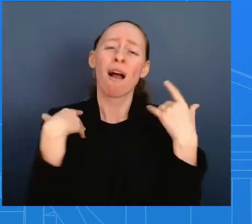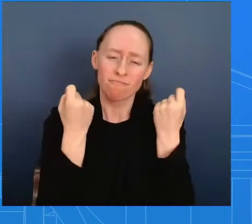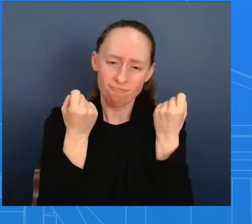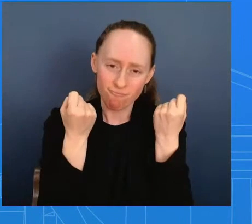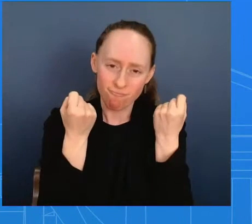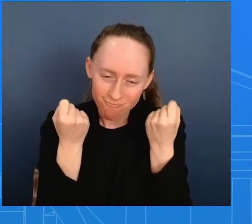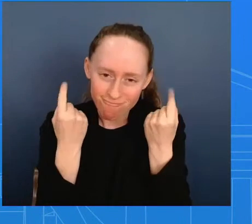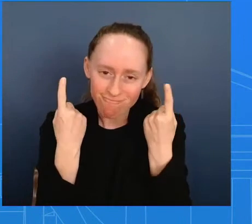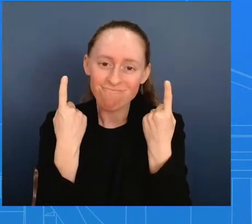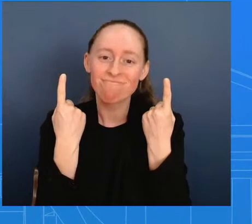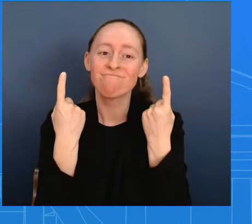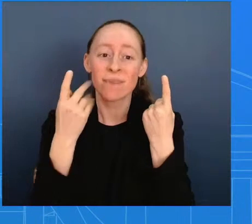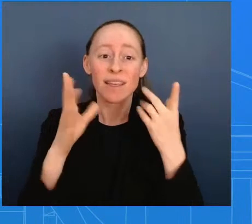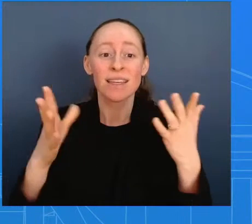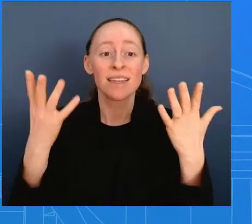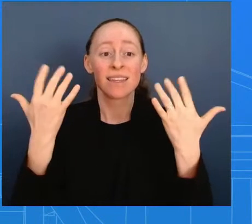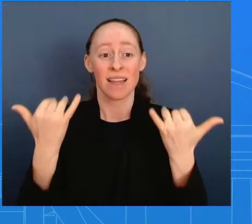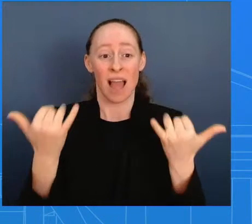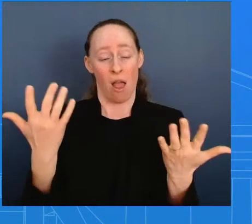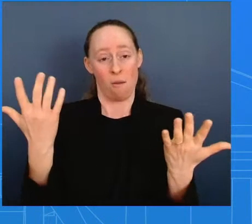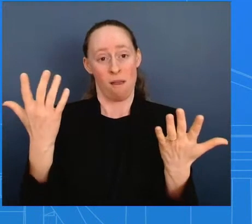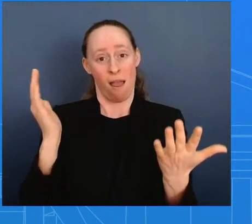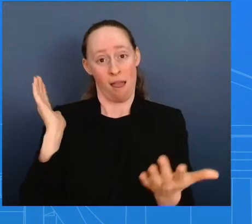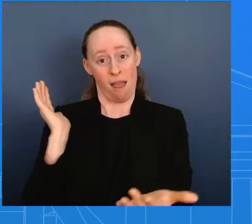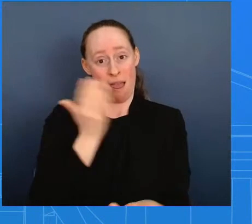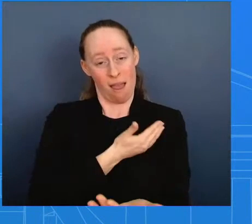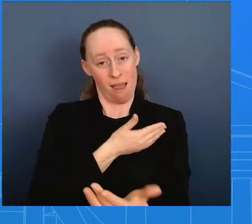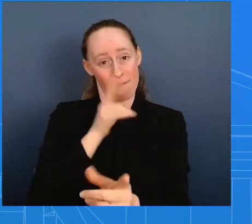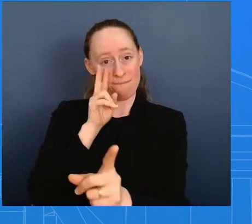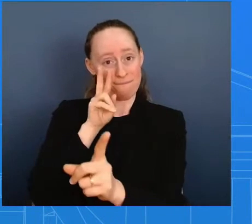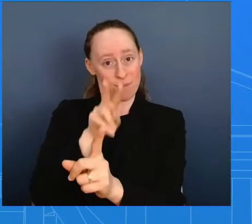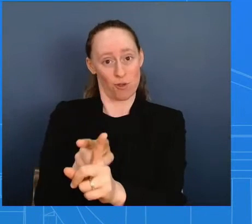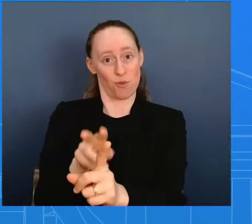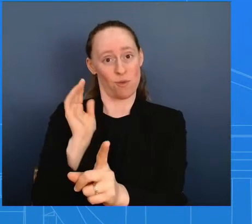where do we stand. And what I've tried to lay out for you step by step